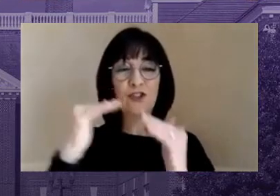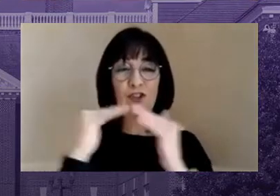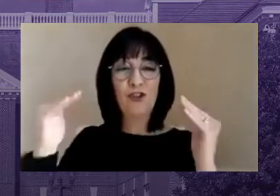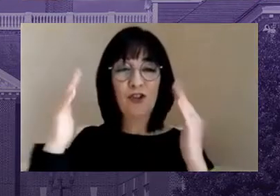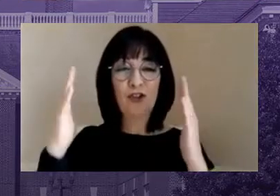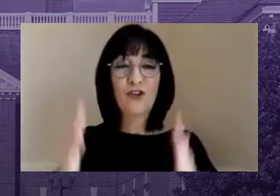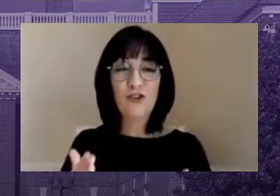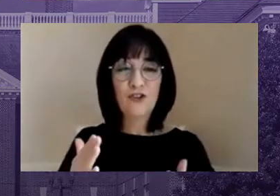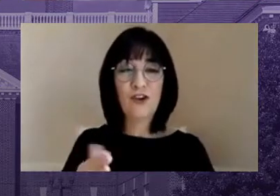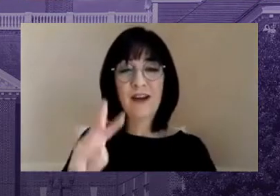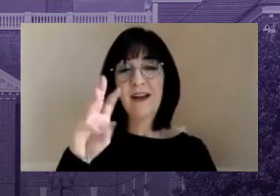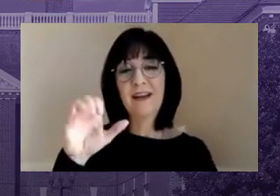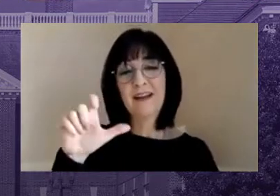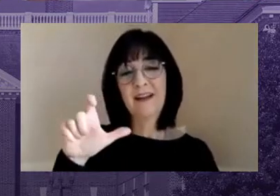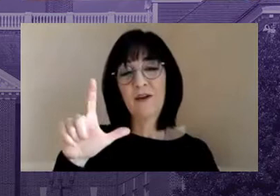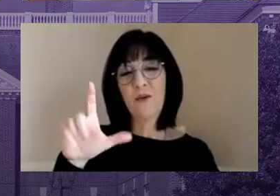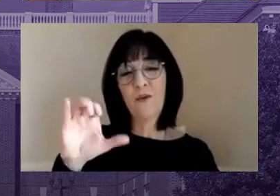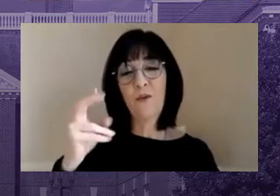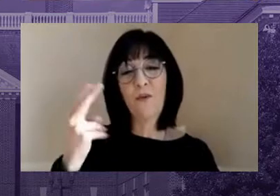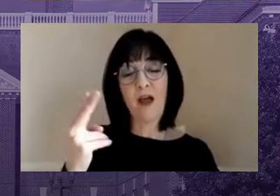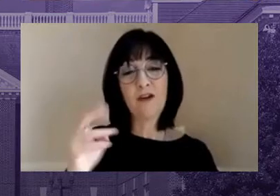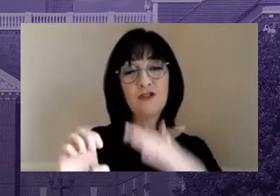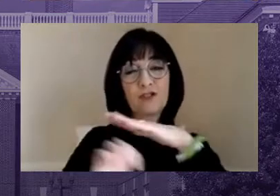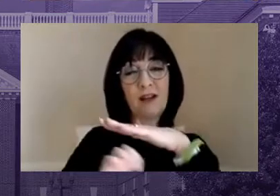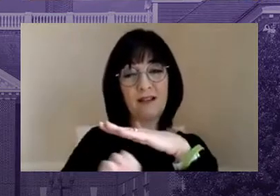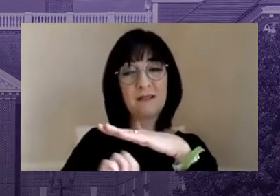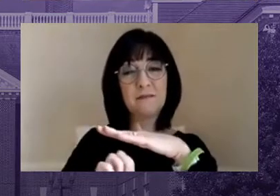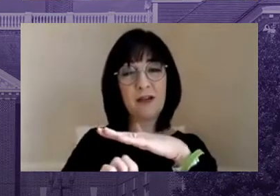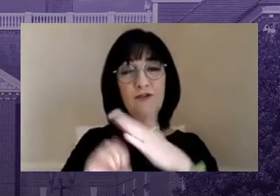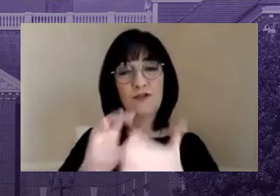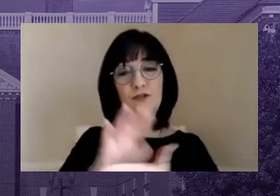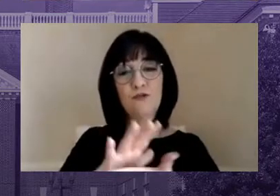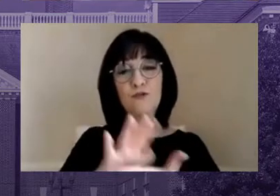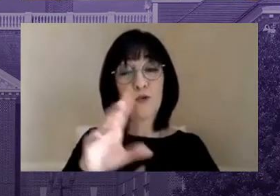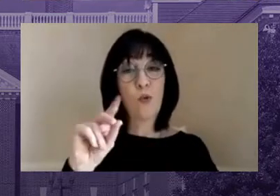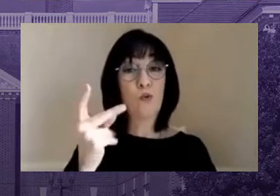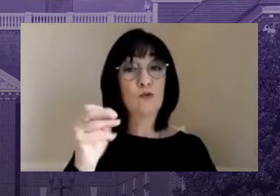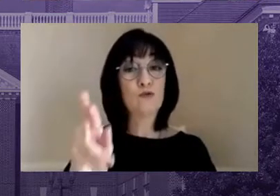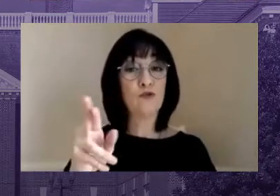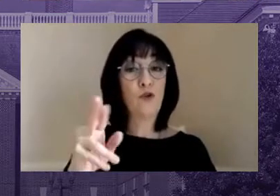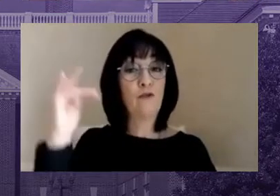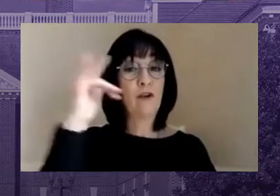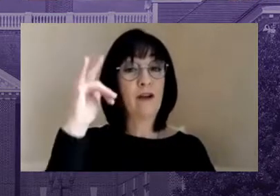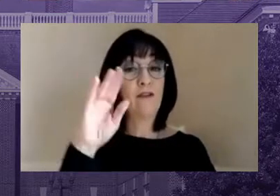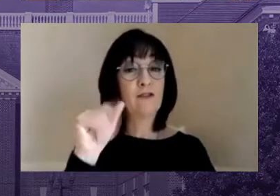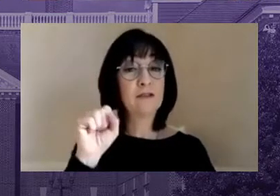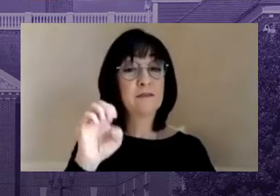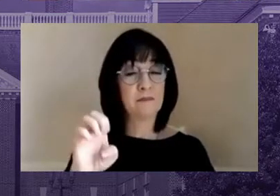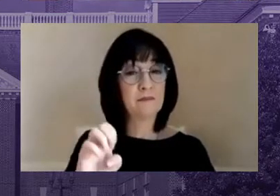on Dover Air Force Base, and as Colonel Anderson mentioned, I'm the force Support Squadron